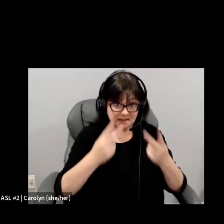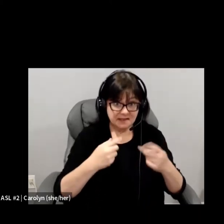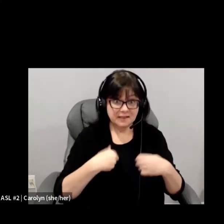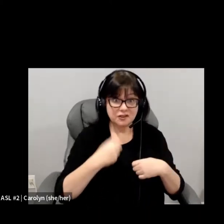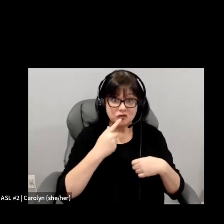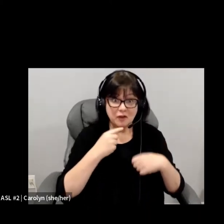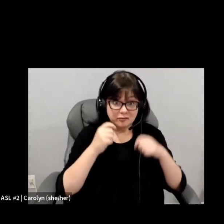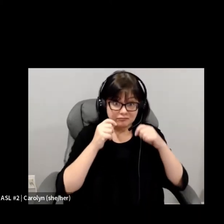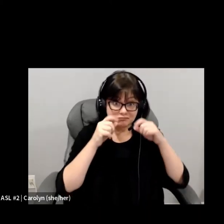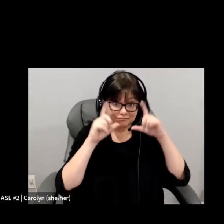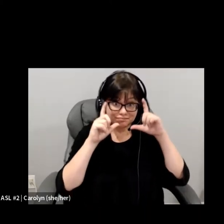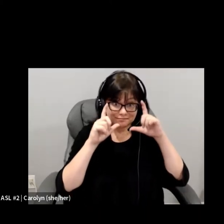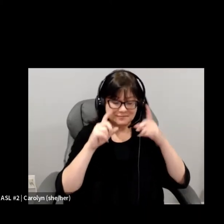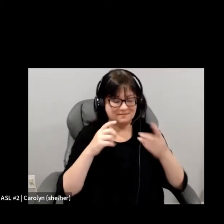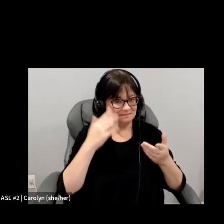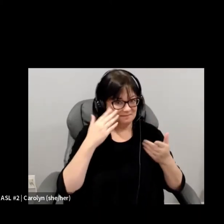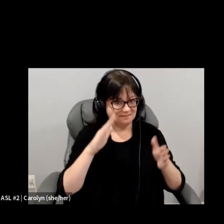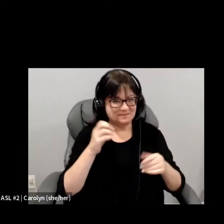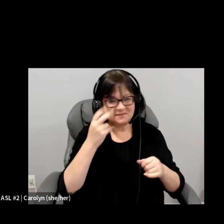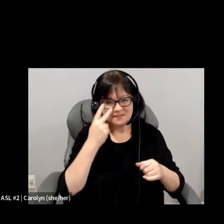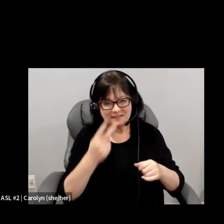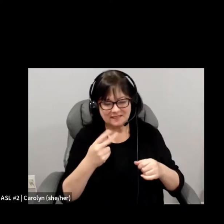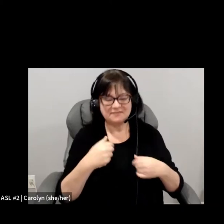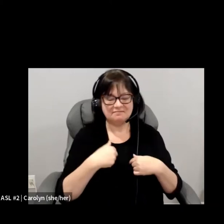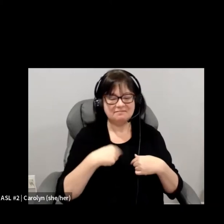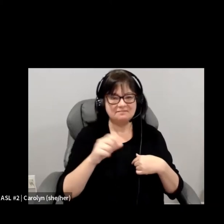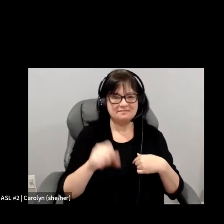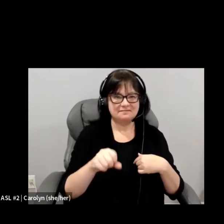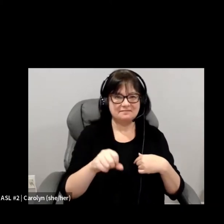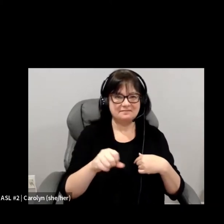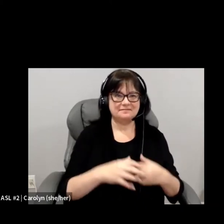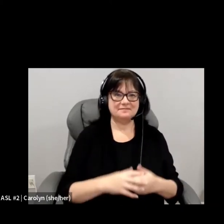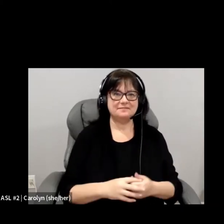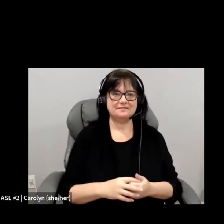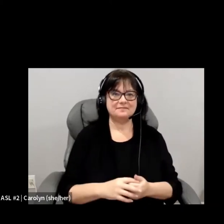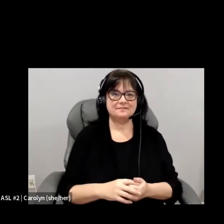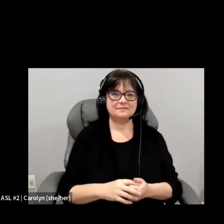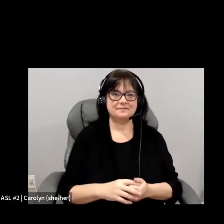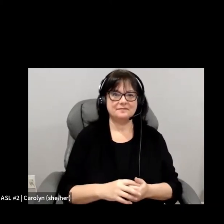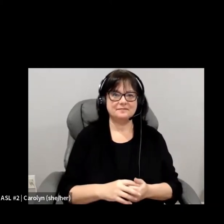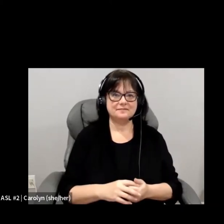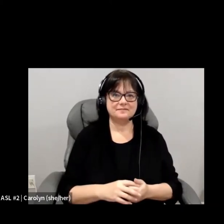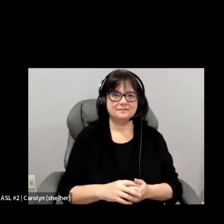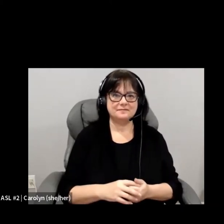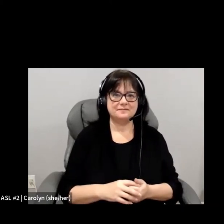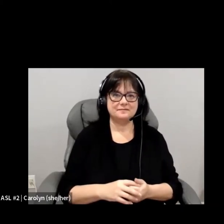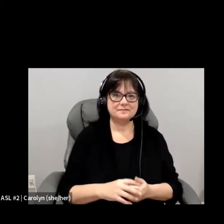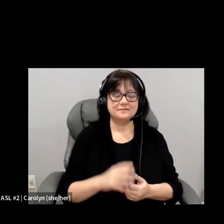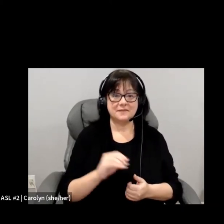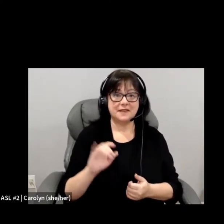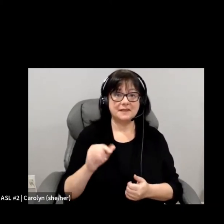AND ROB, YOU'RE TOO MODEST. YOU DESERVE THE AWARD YOU JUST RECEIVED.